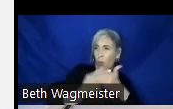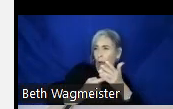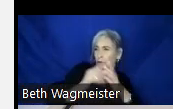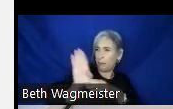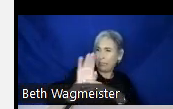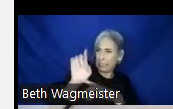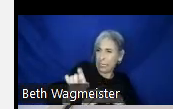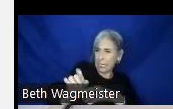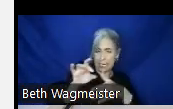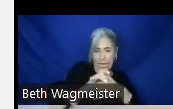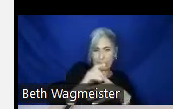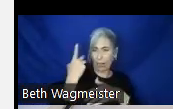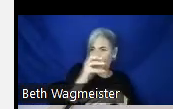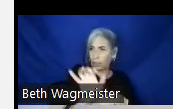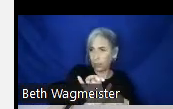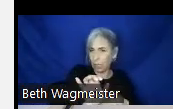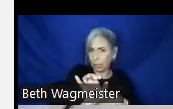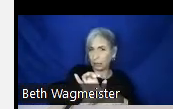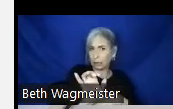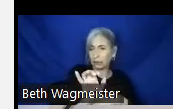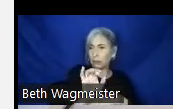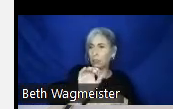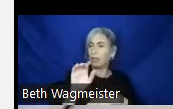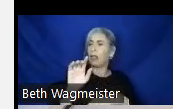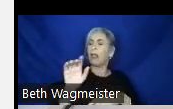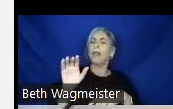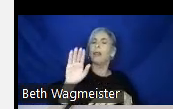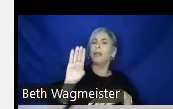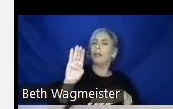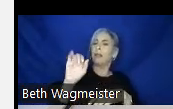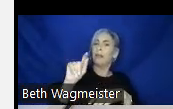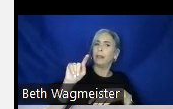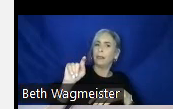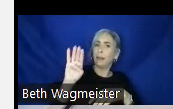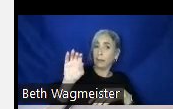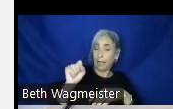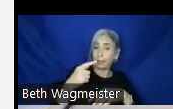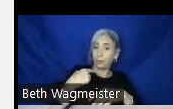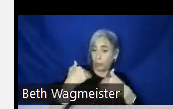content looks like. The building blocks we have are in the design system and they're all fairly